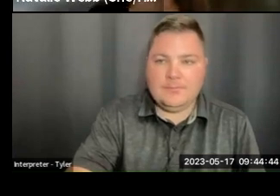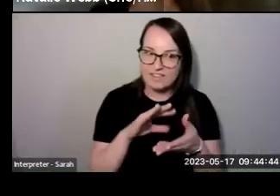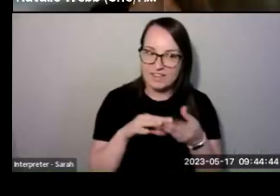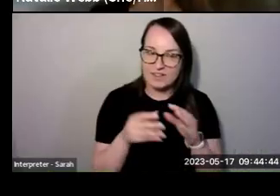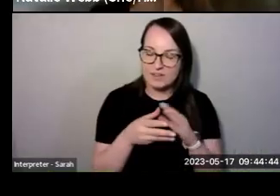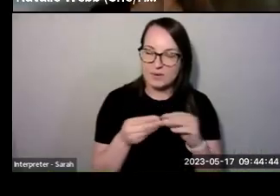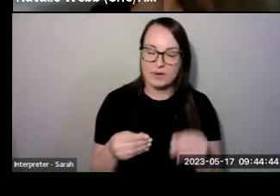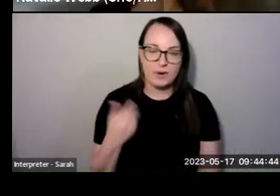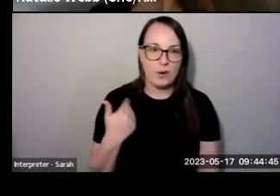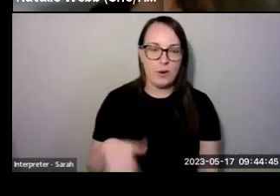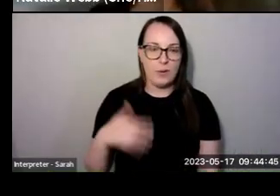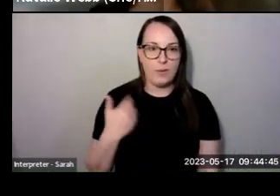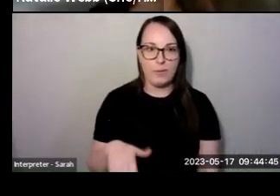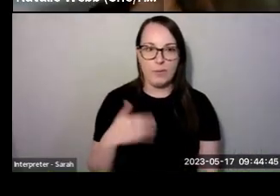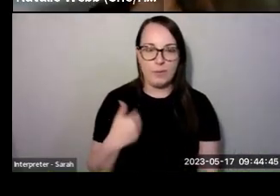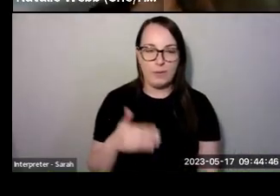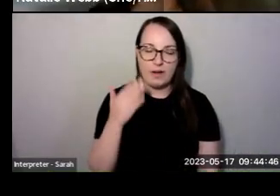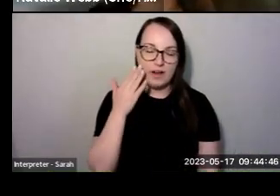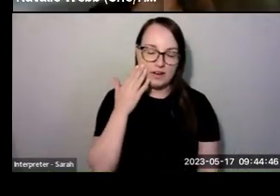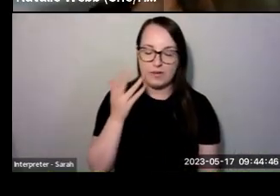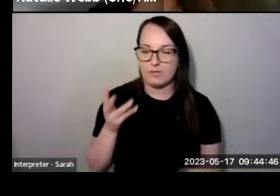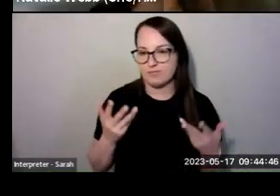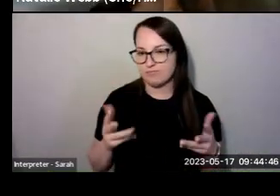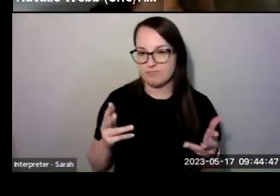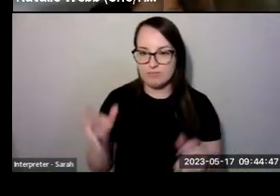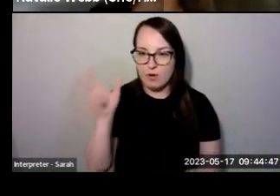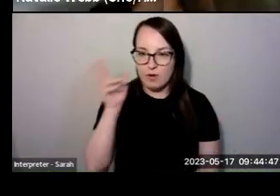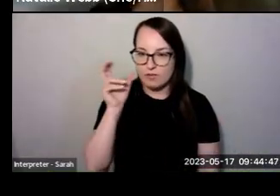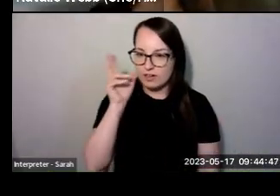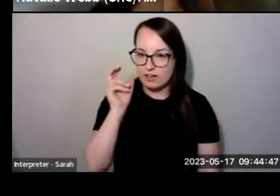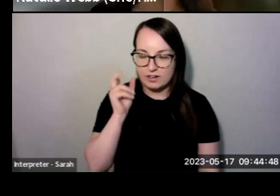That story still gets me.